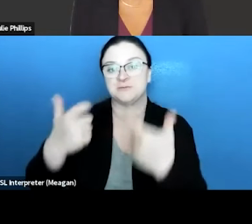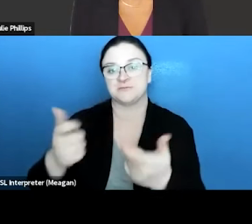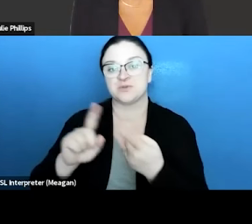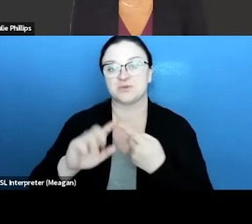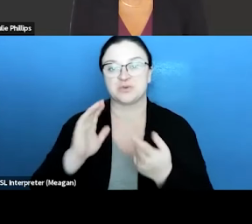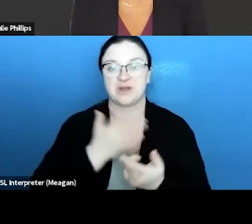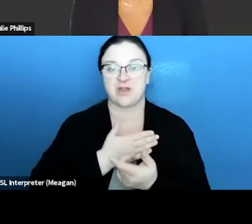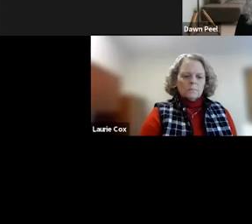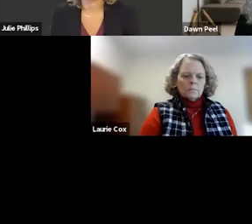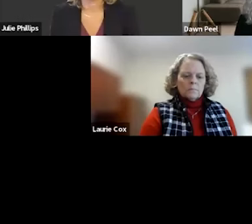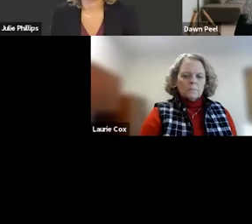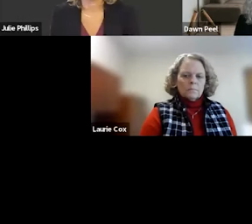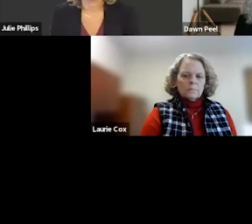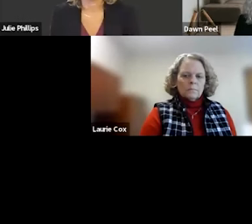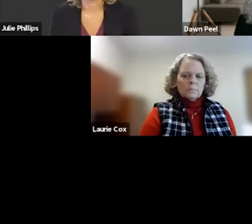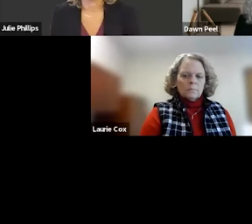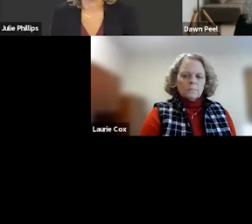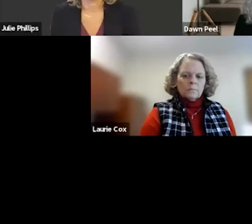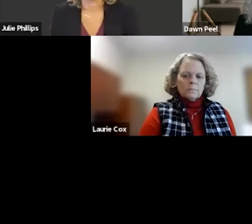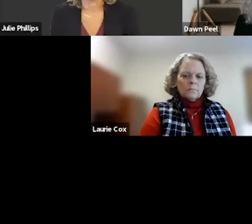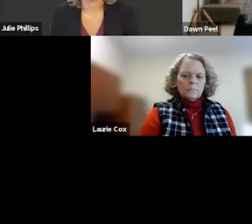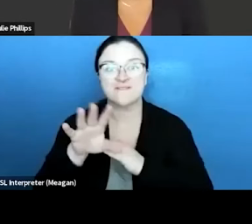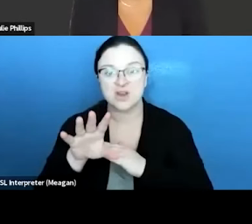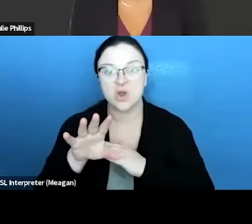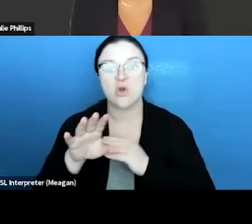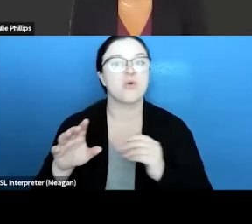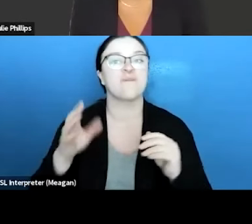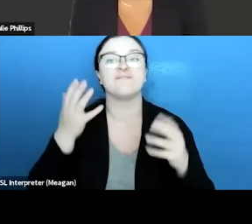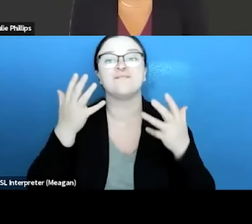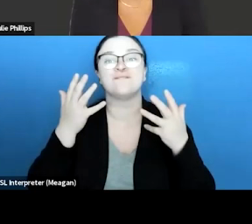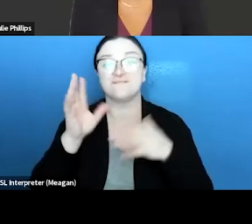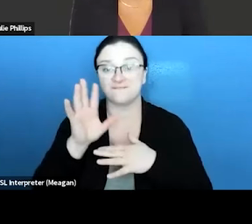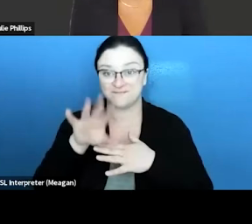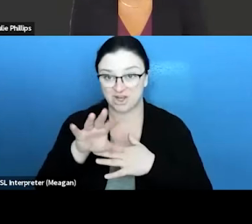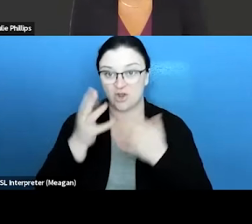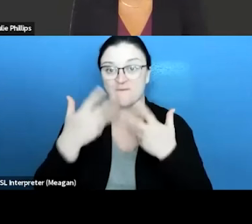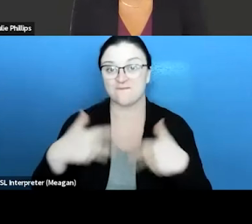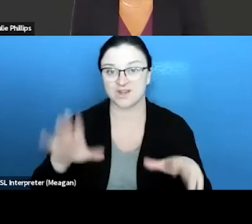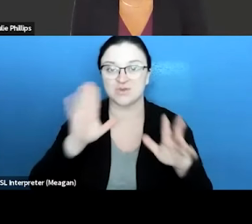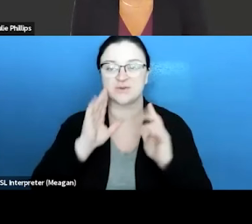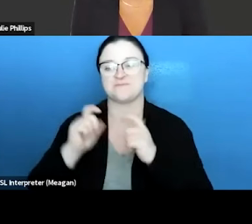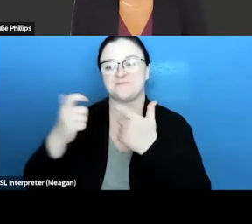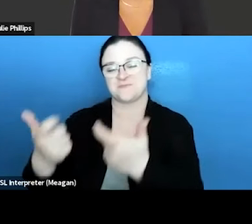to start the video, and after that I will turn it over to our colleagues from Kansas. Thanks, y'all.